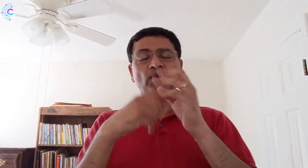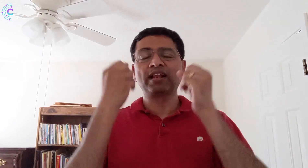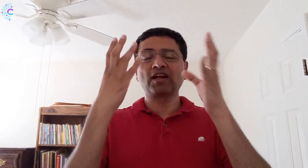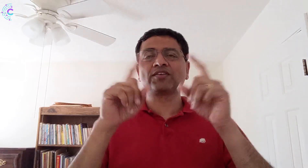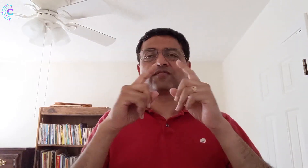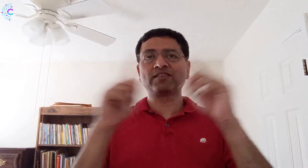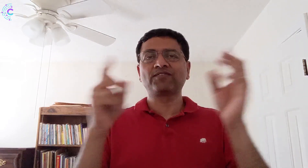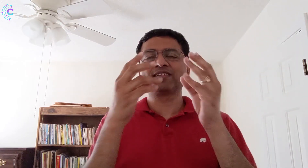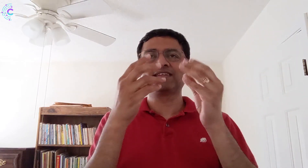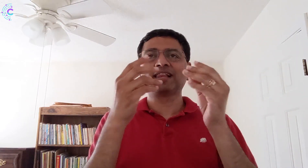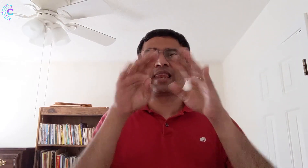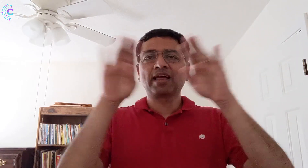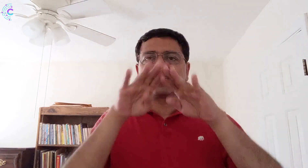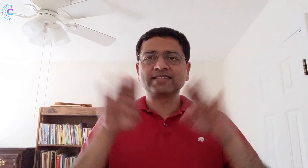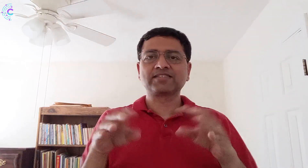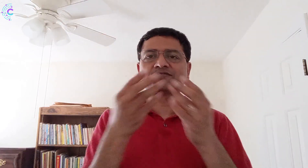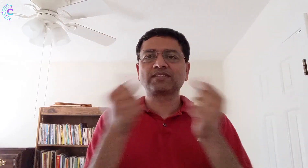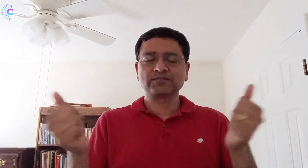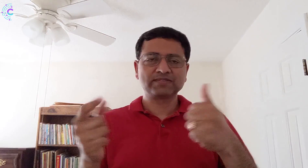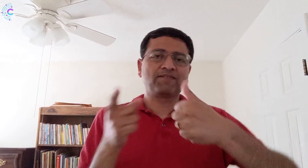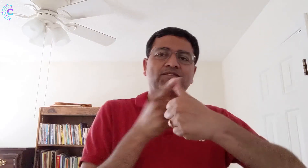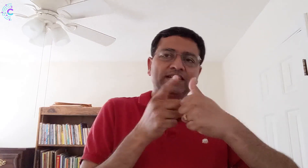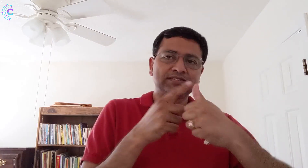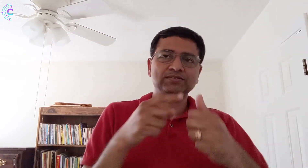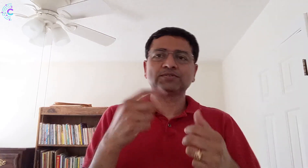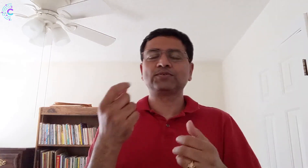That would require coming up with many levels of solutions. First we would need to be able to